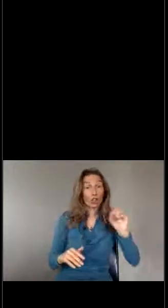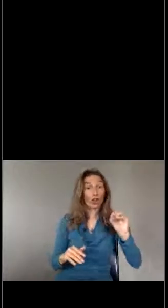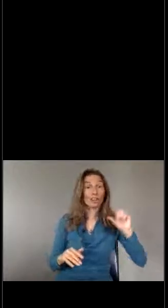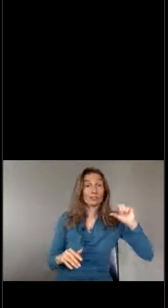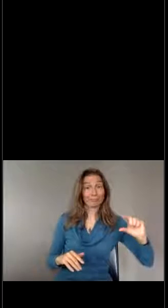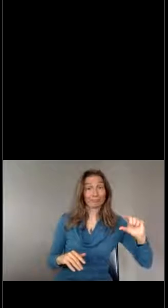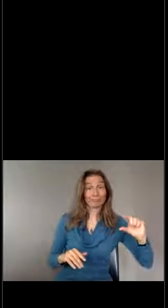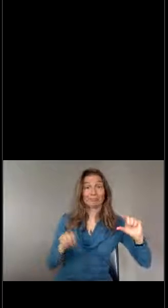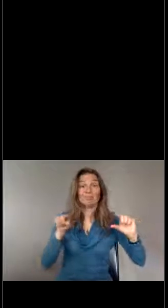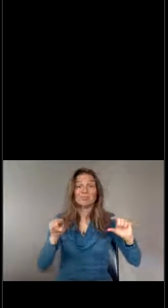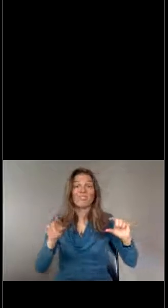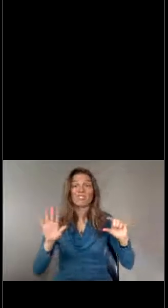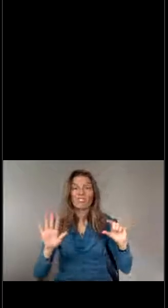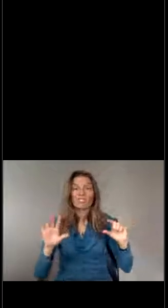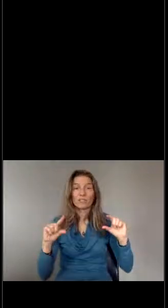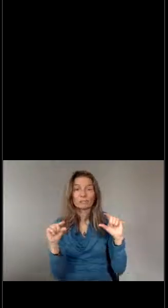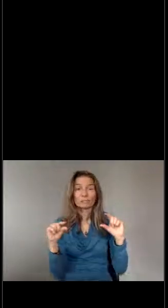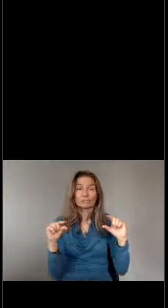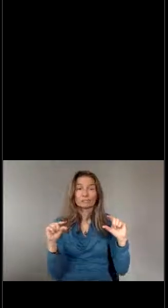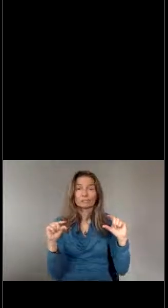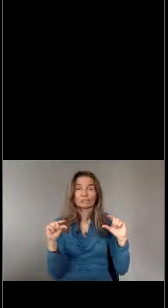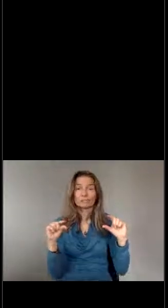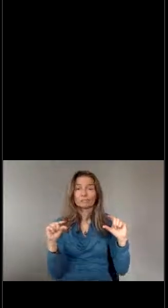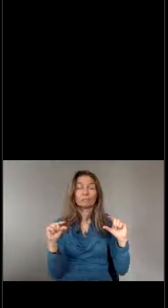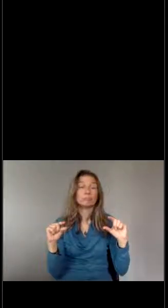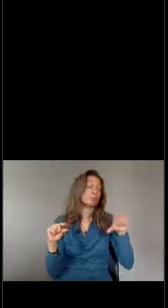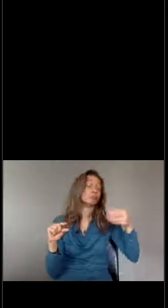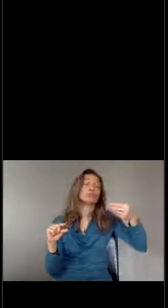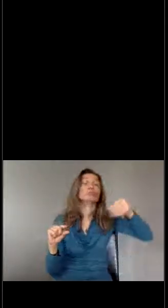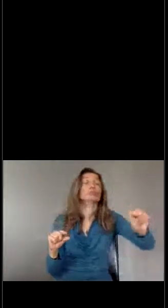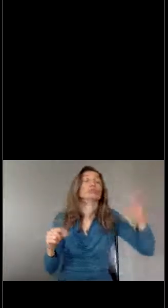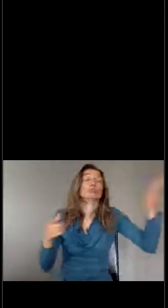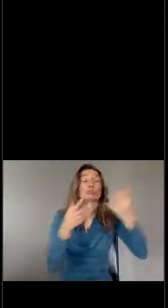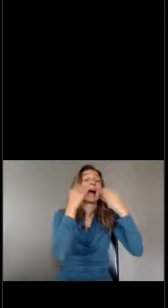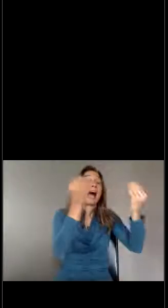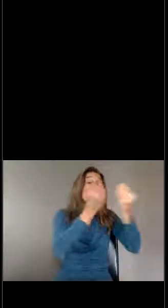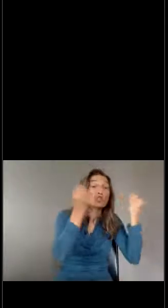that they can spend on education, on social life, on entertainment.